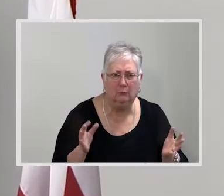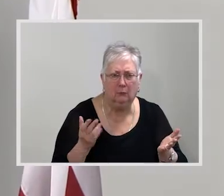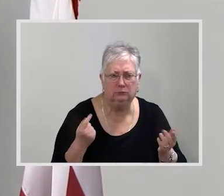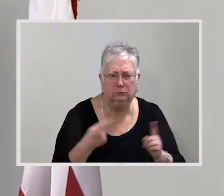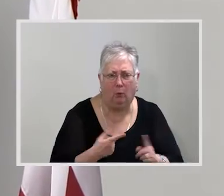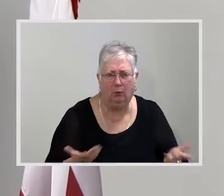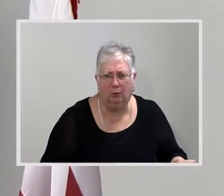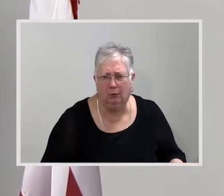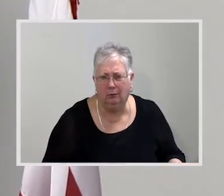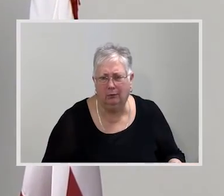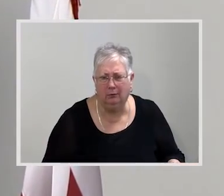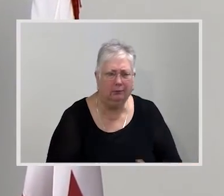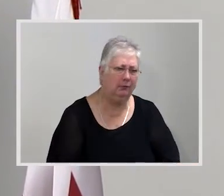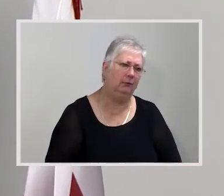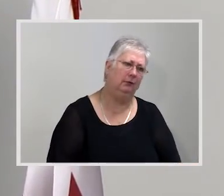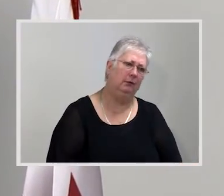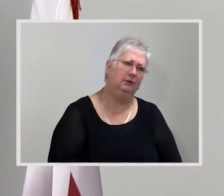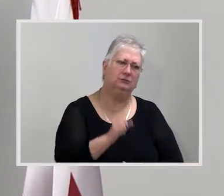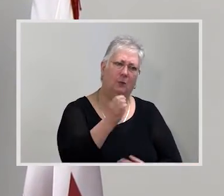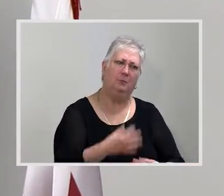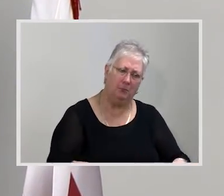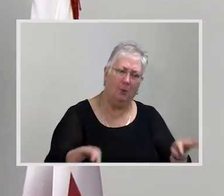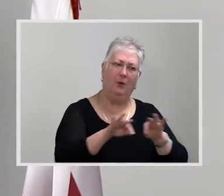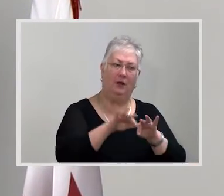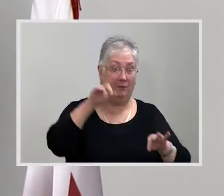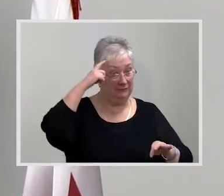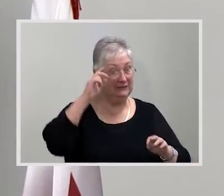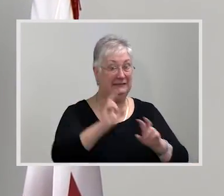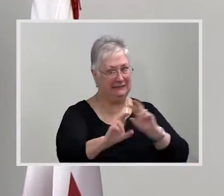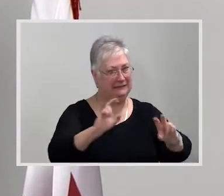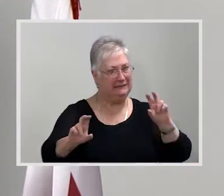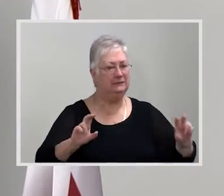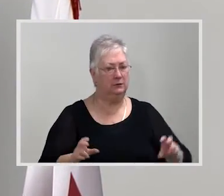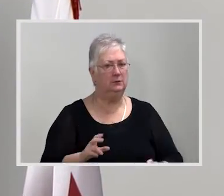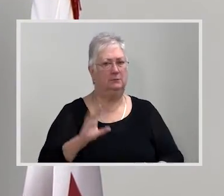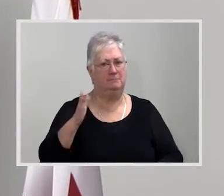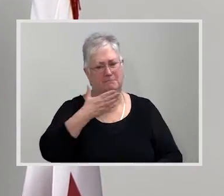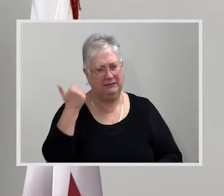DOES WHAT THE GOVERNMENT CAN DO WITH ALL OF ITS MARKET FORCES